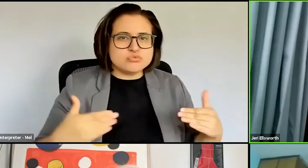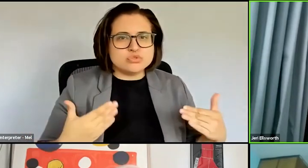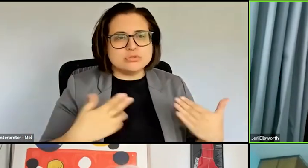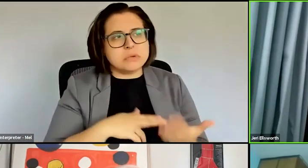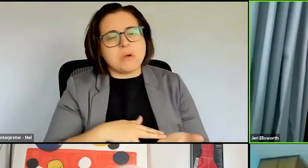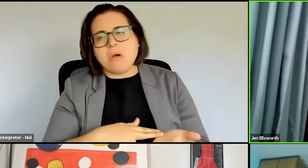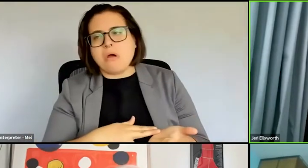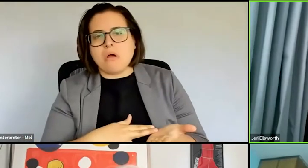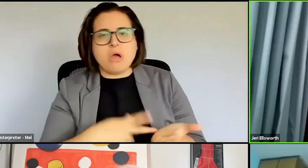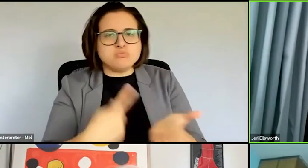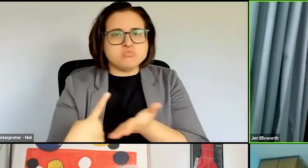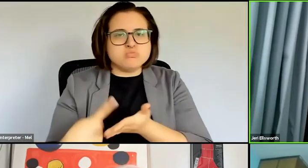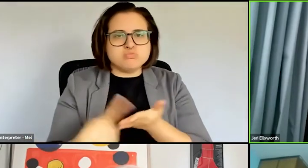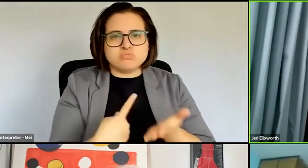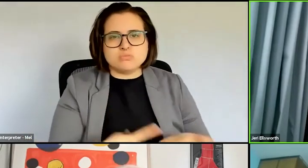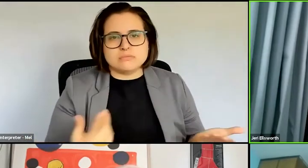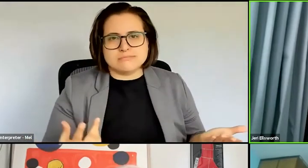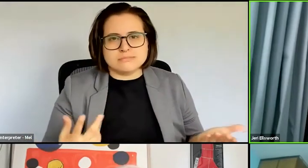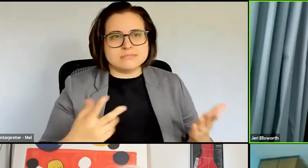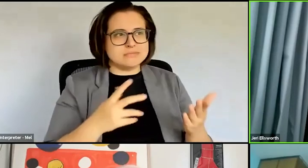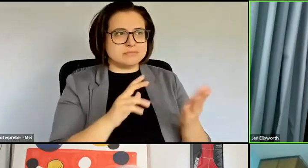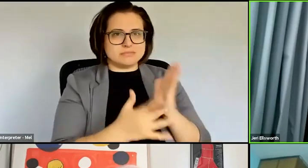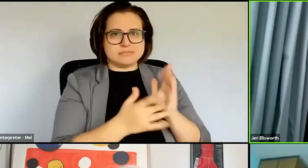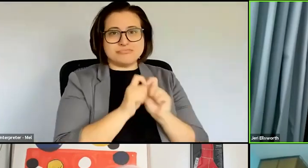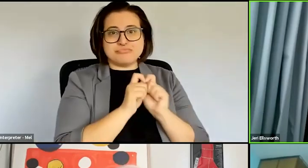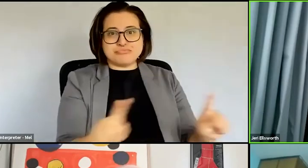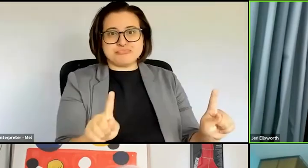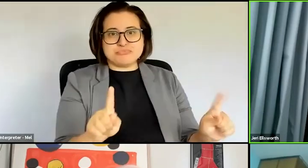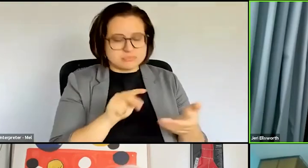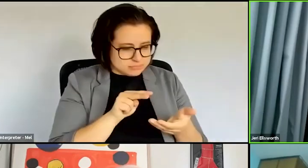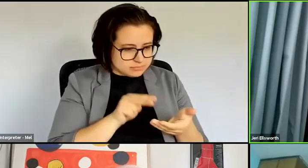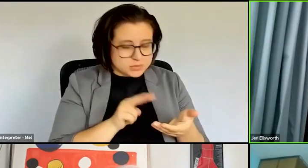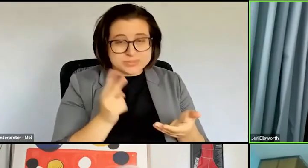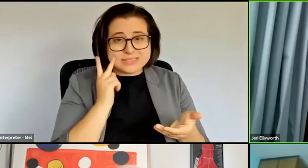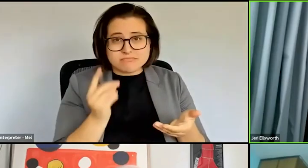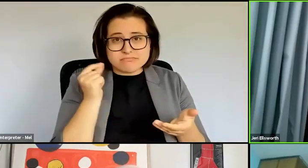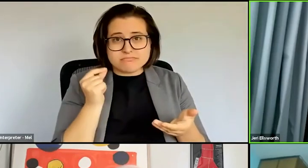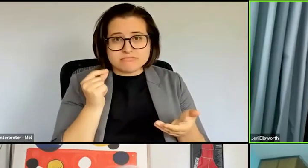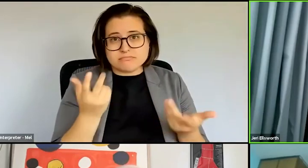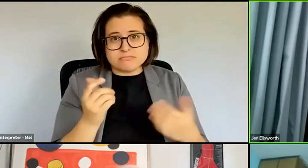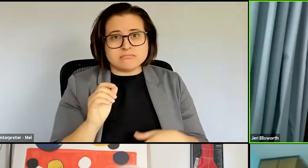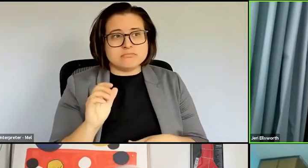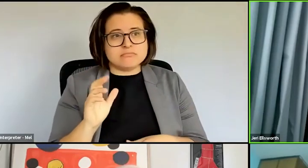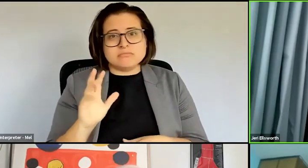launch products and understand how it's being used you know, video game space does that all the time.